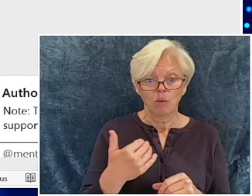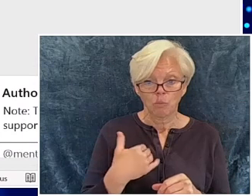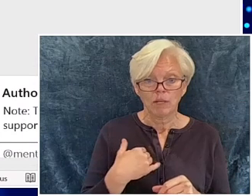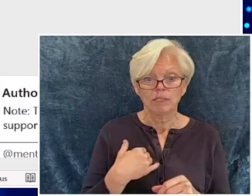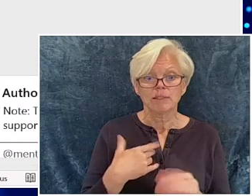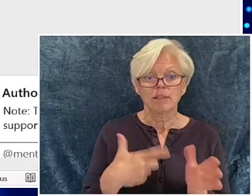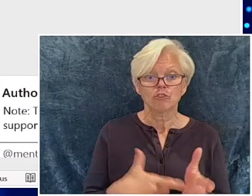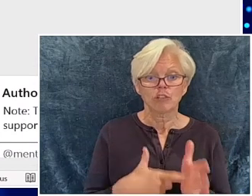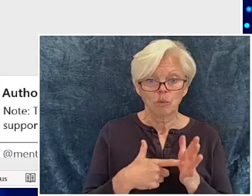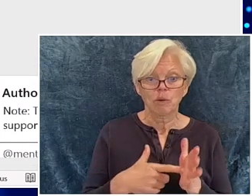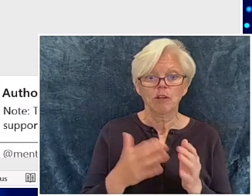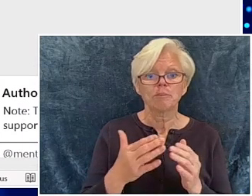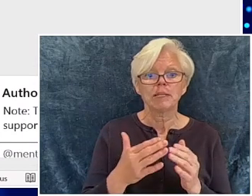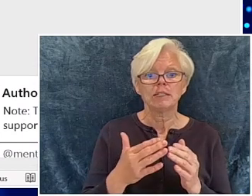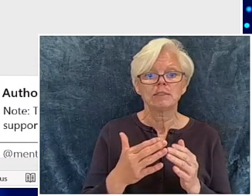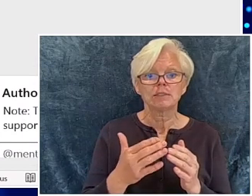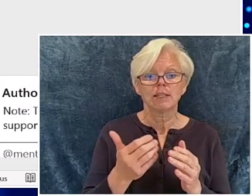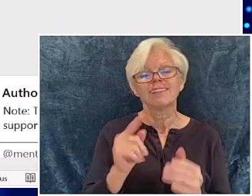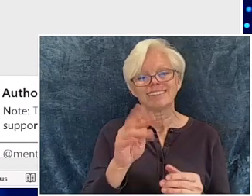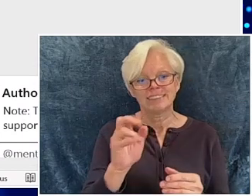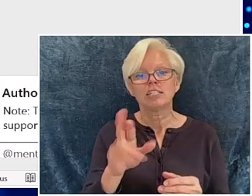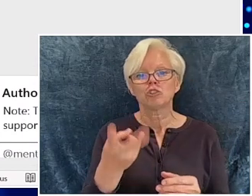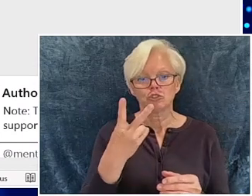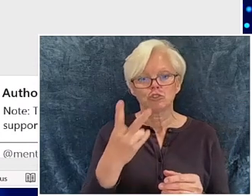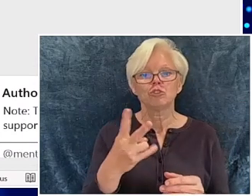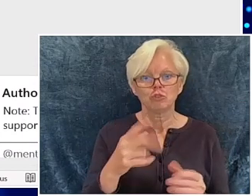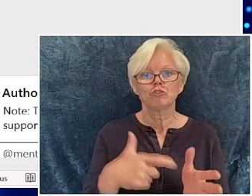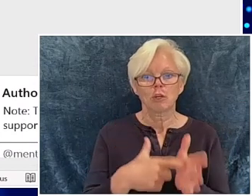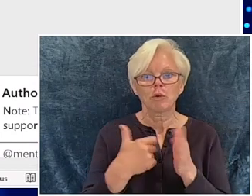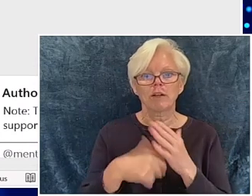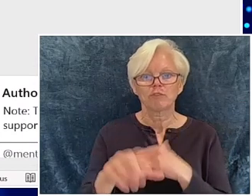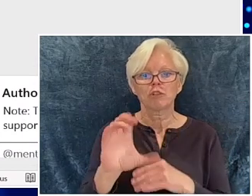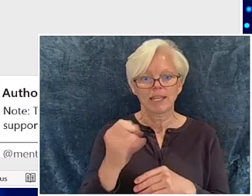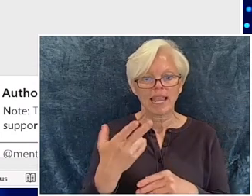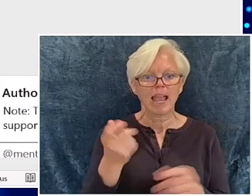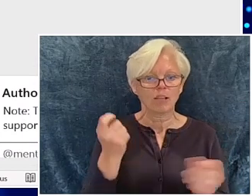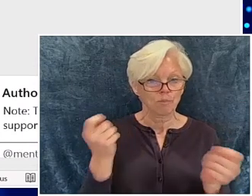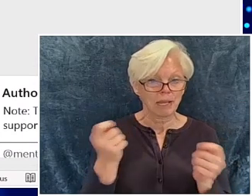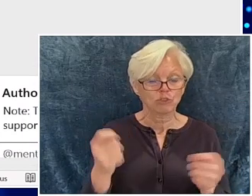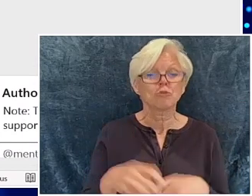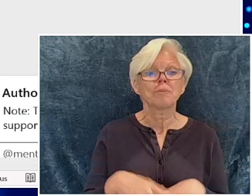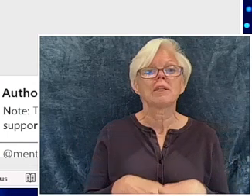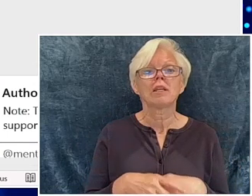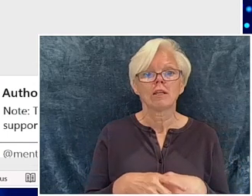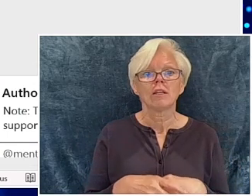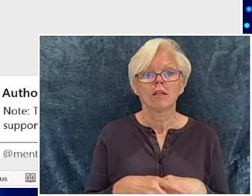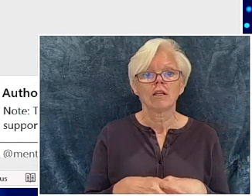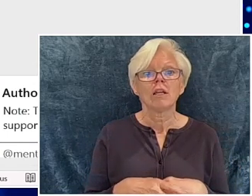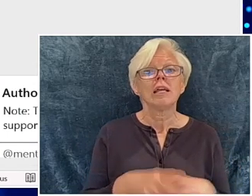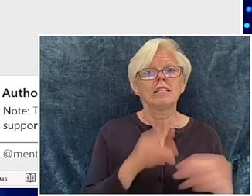We heard from negotiators that they were looking for a more substantive basis for a